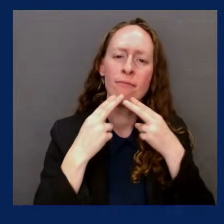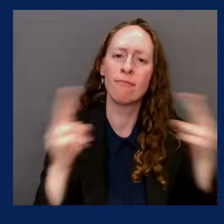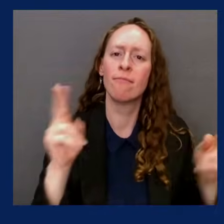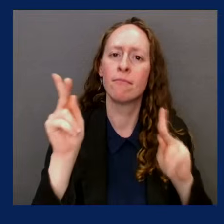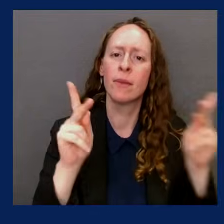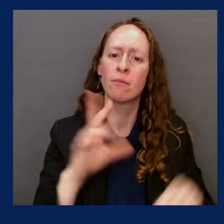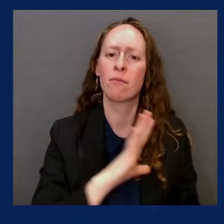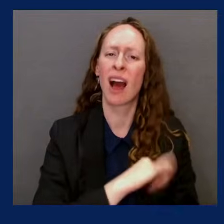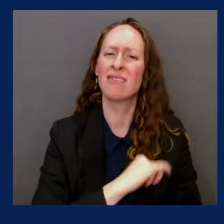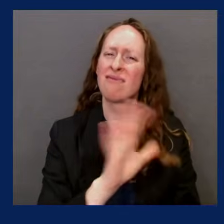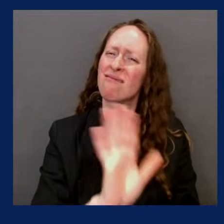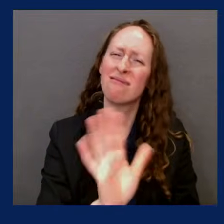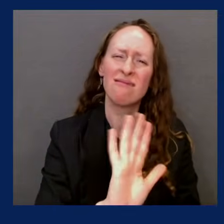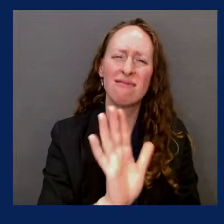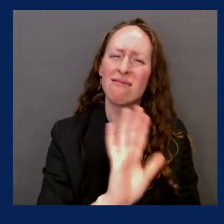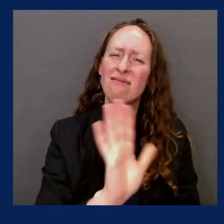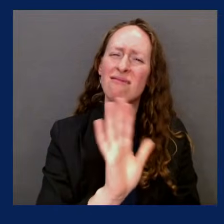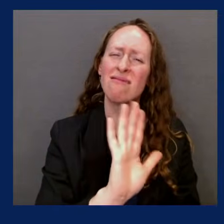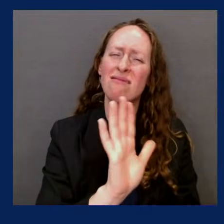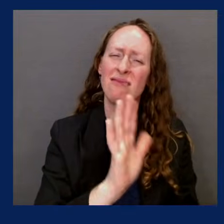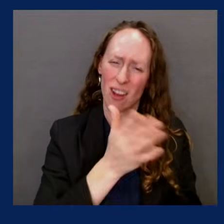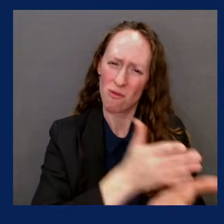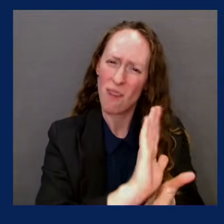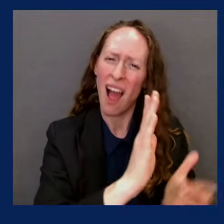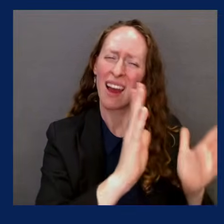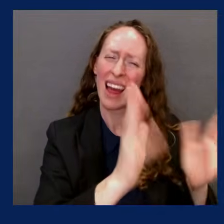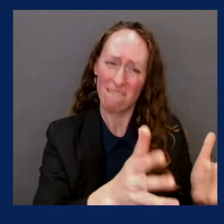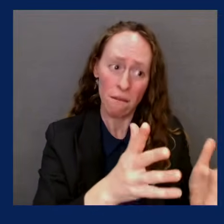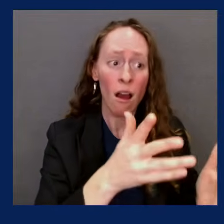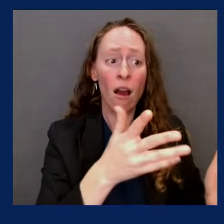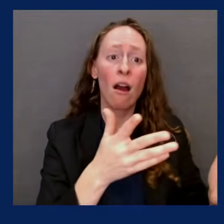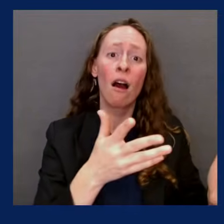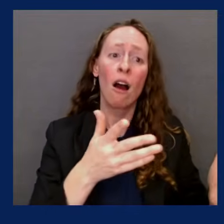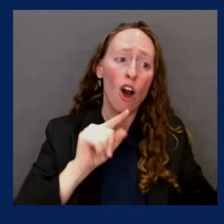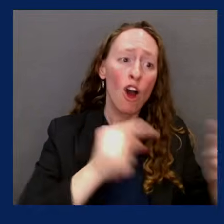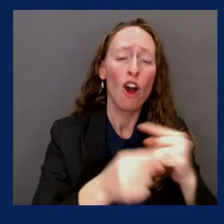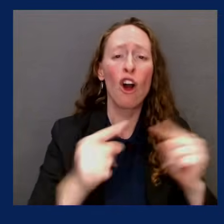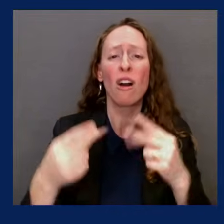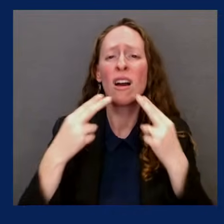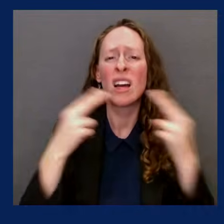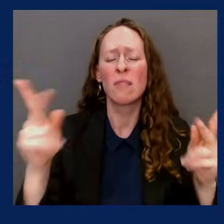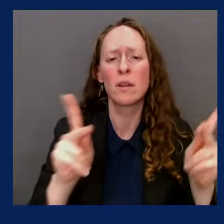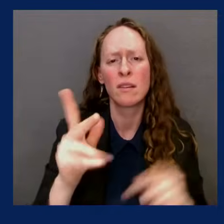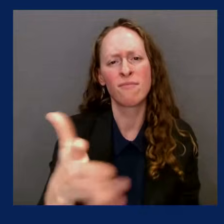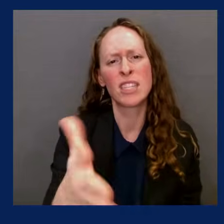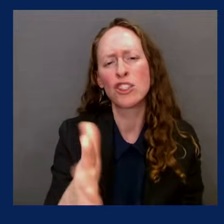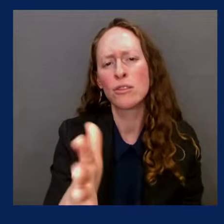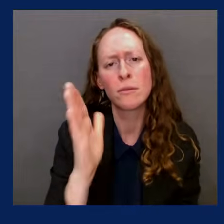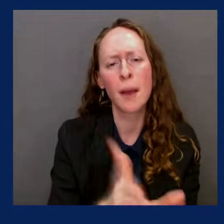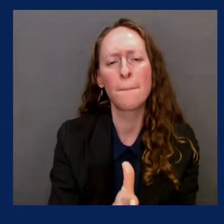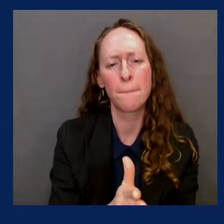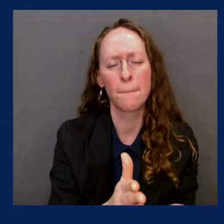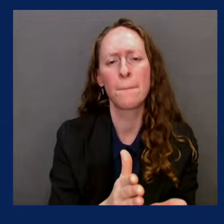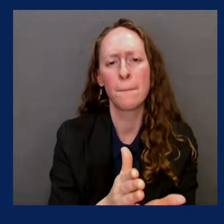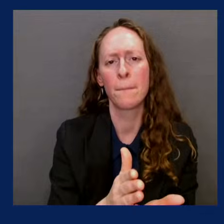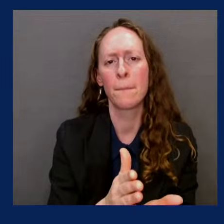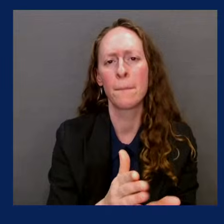They have to be held accountable. And it has to stop now. Prime Minister -- Mr. Prime Minister, I want to thank you for your partnership and your friendship,